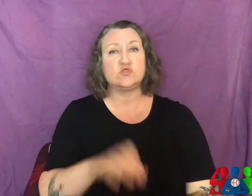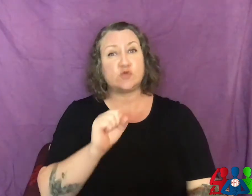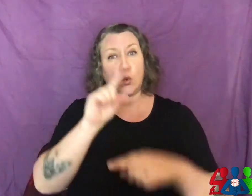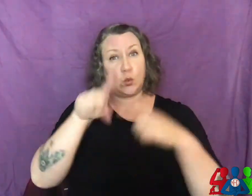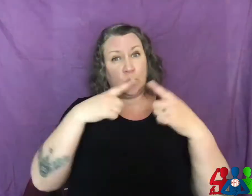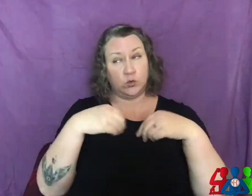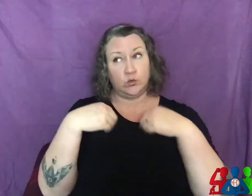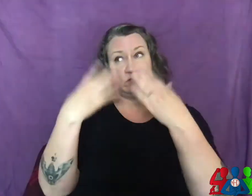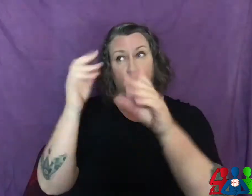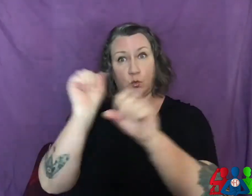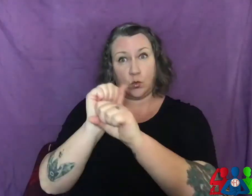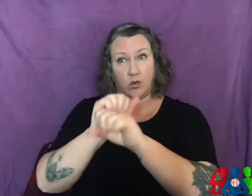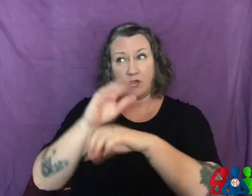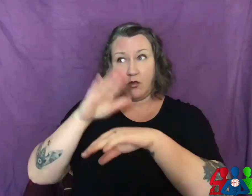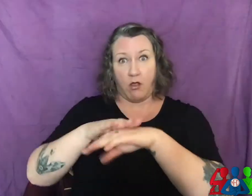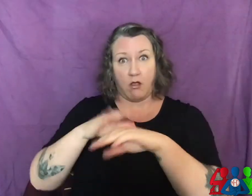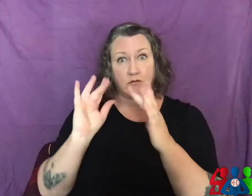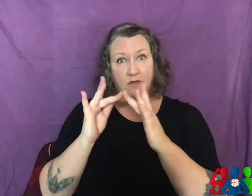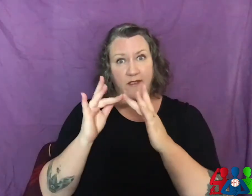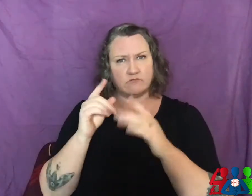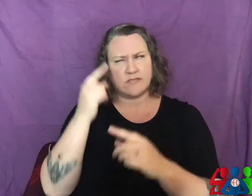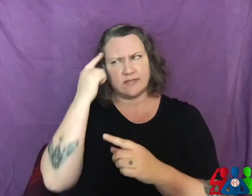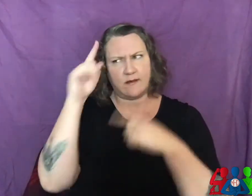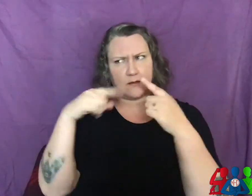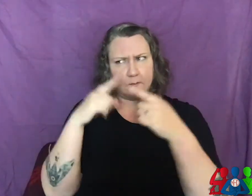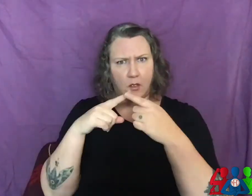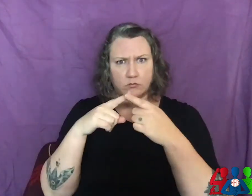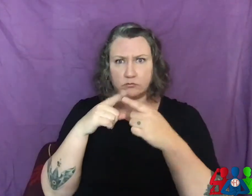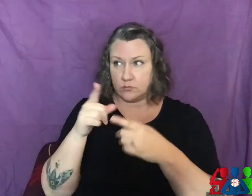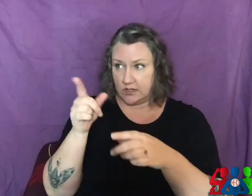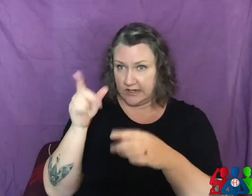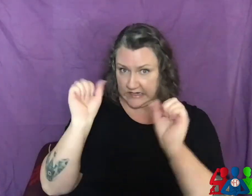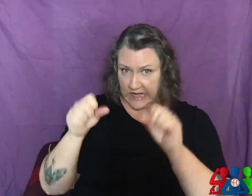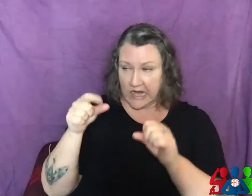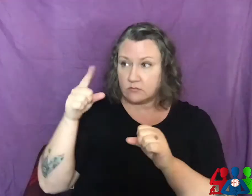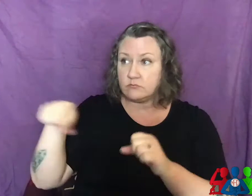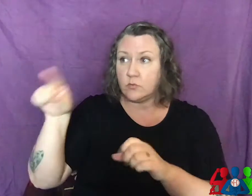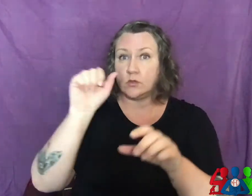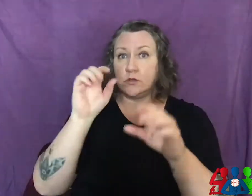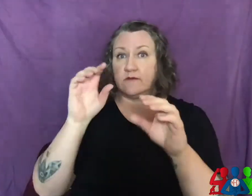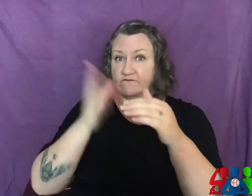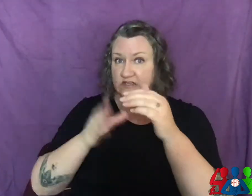able to provide the same kinds of supports. When we provide assignments through online